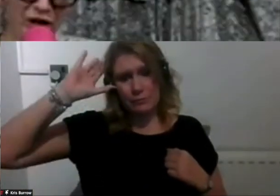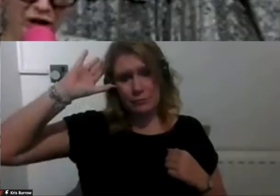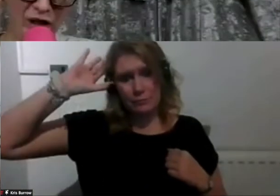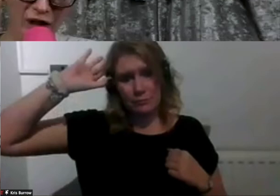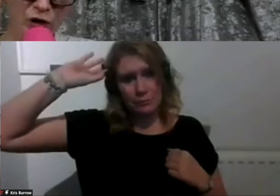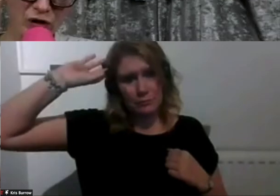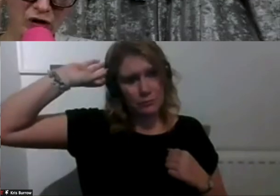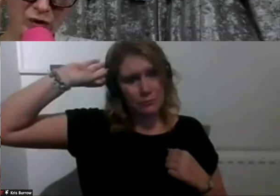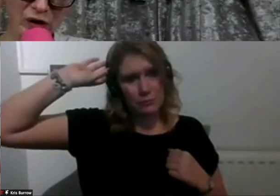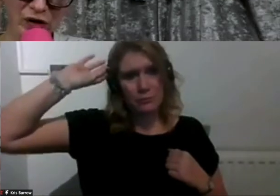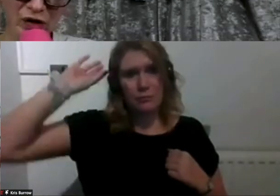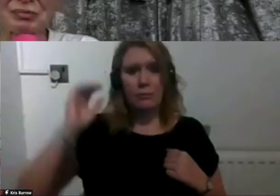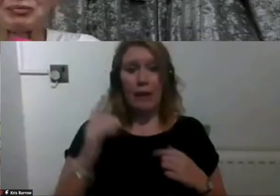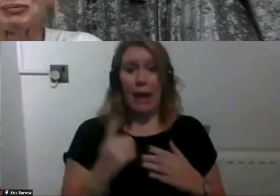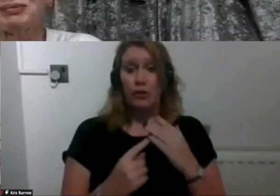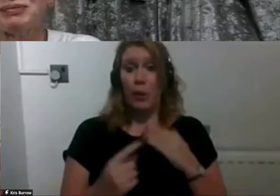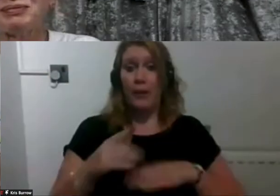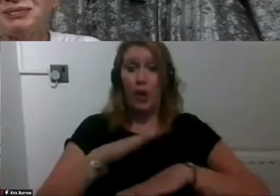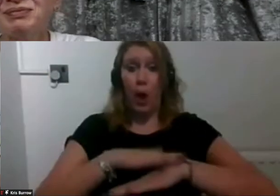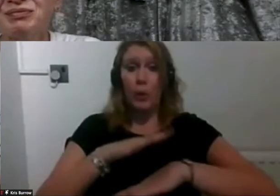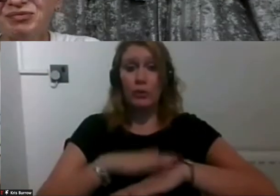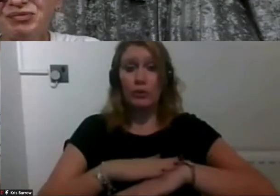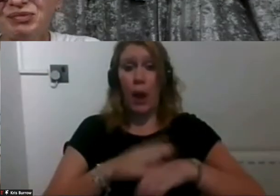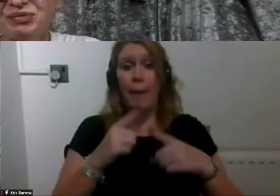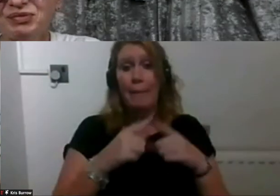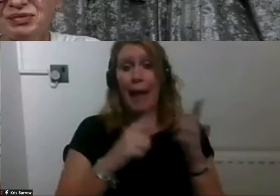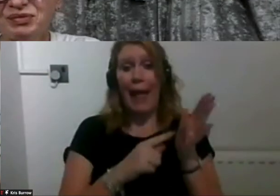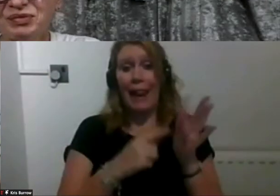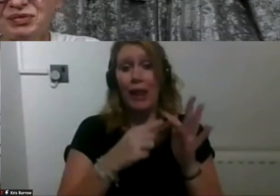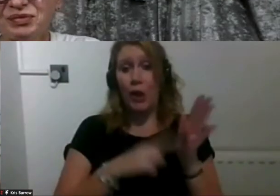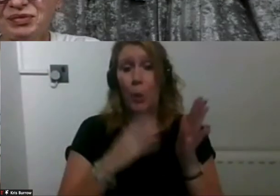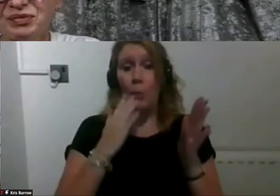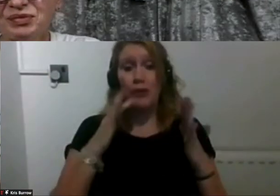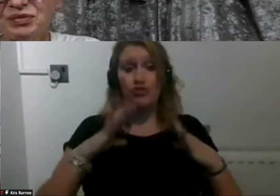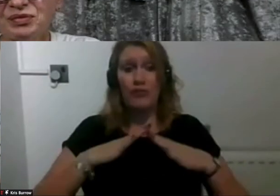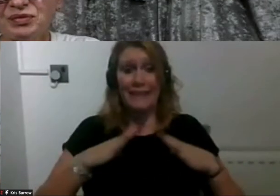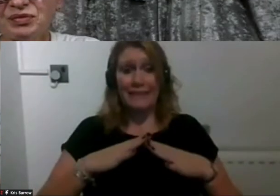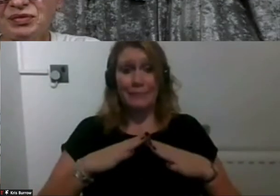child, the very first one.